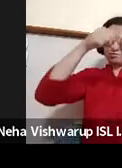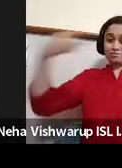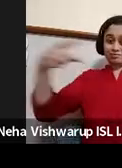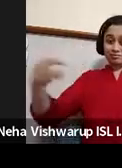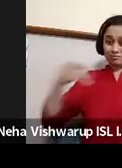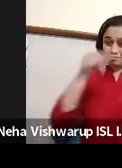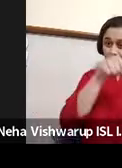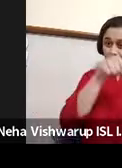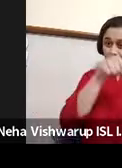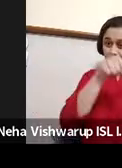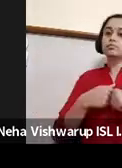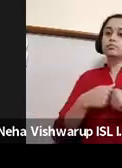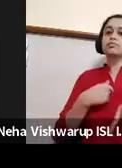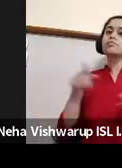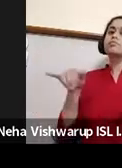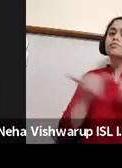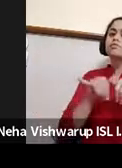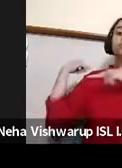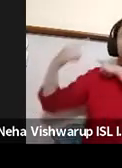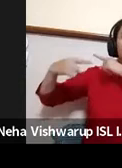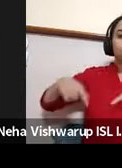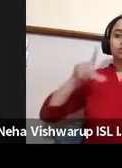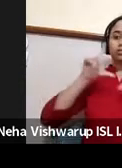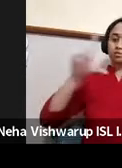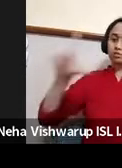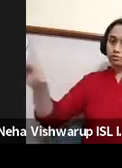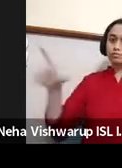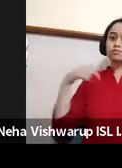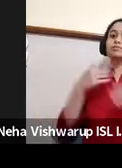much like a traditional exhibition viewers are encouraged to chart their own path through the